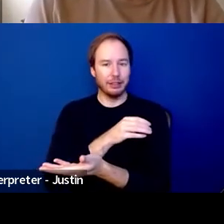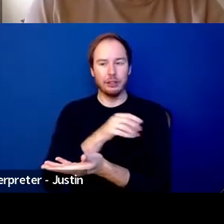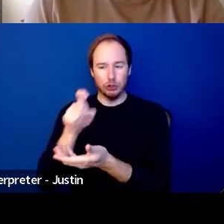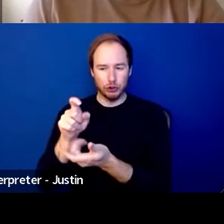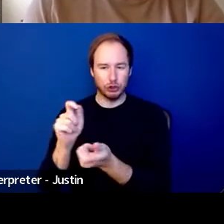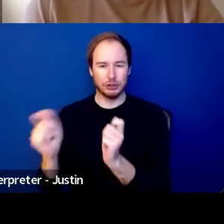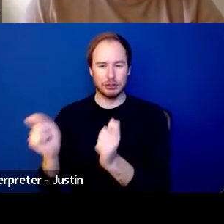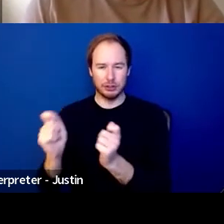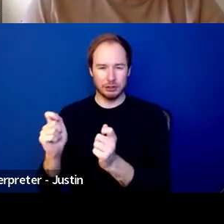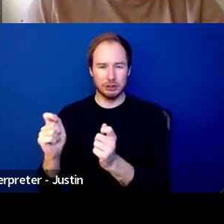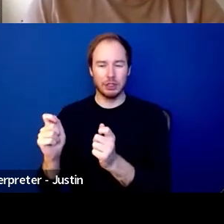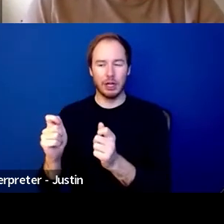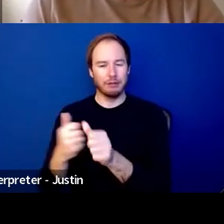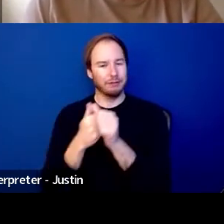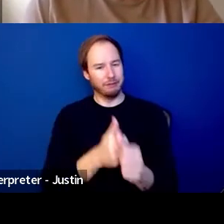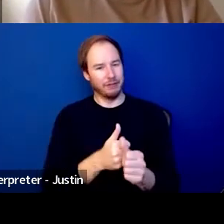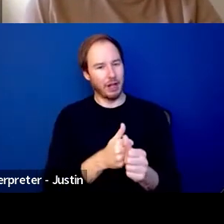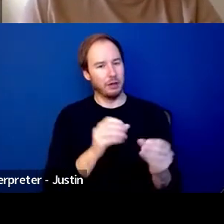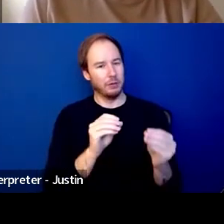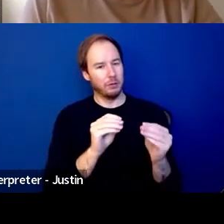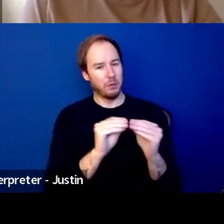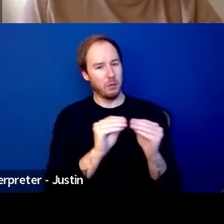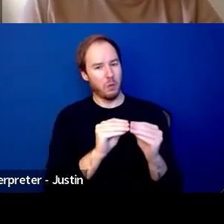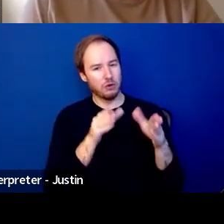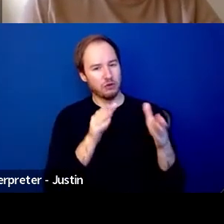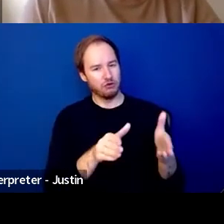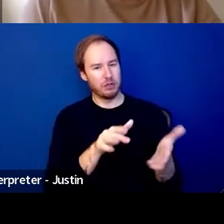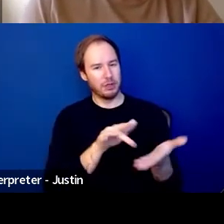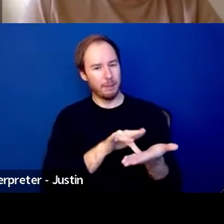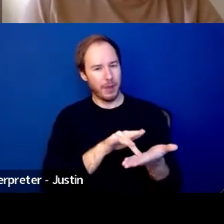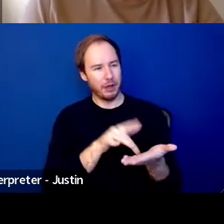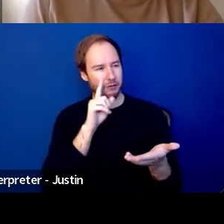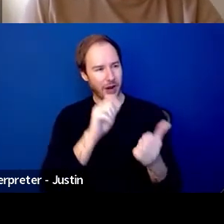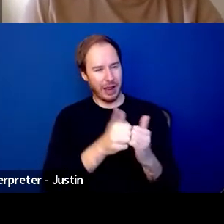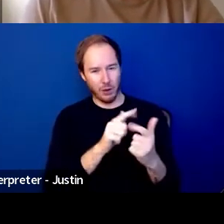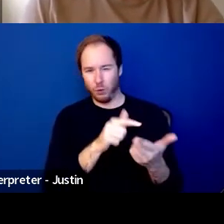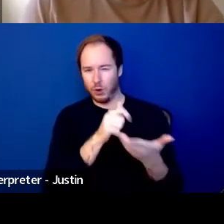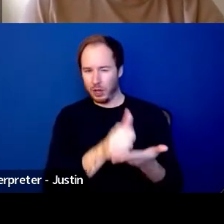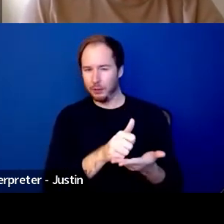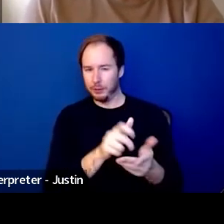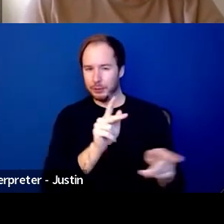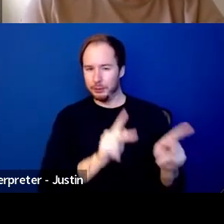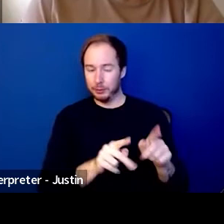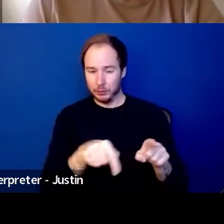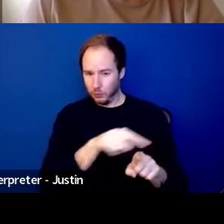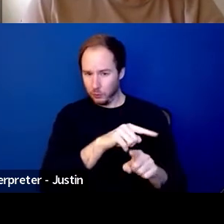of what street medicine work is doing for people because more people are getting the care